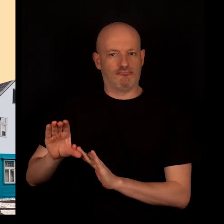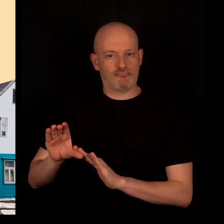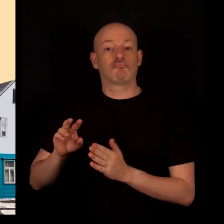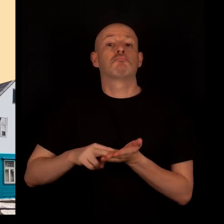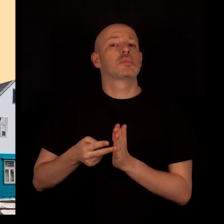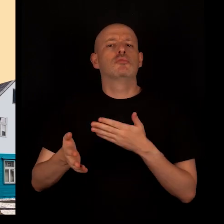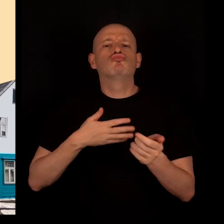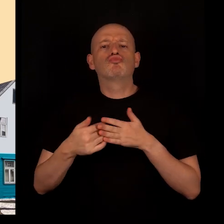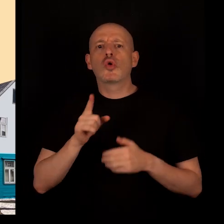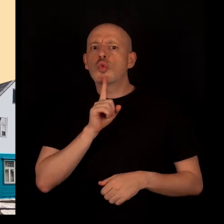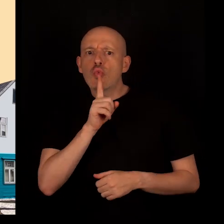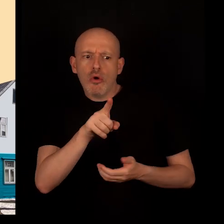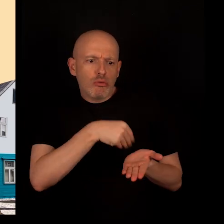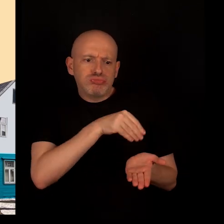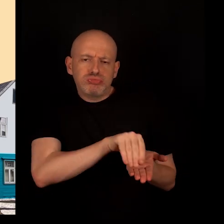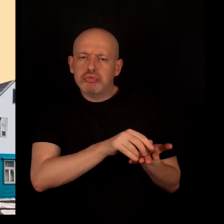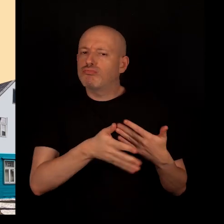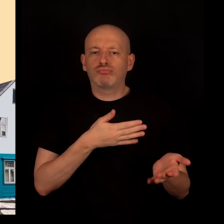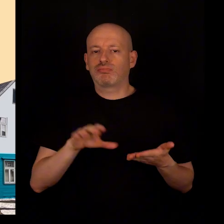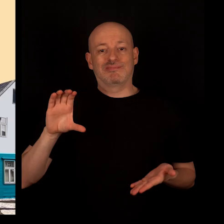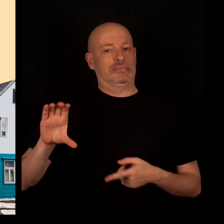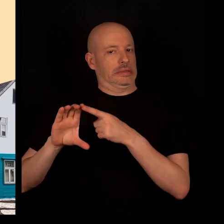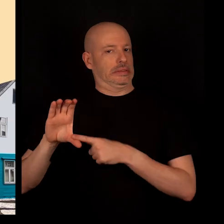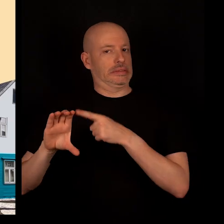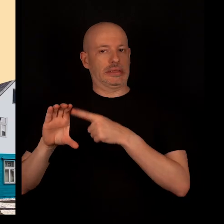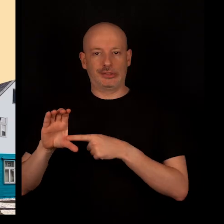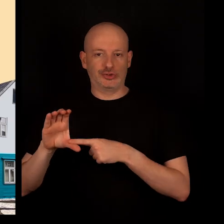It means that it's regardless of real expenses.